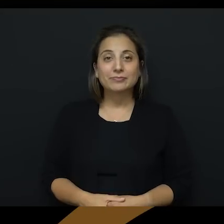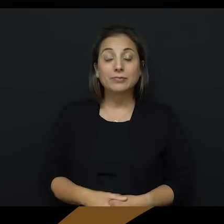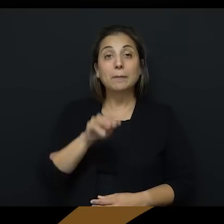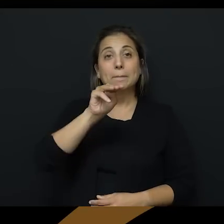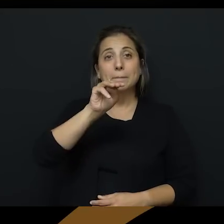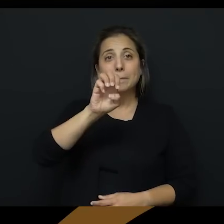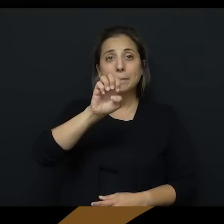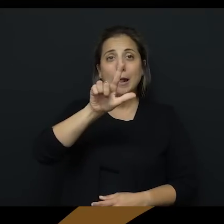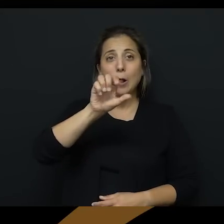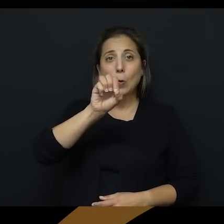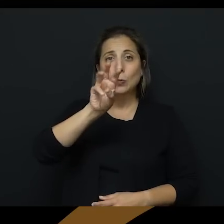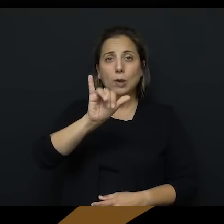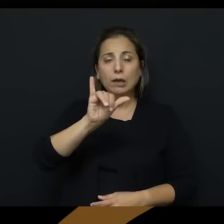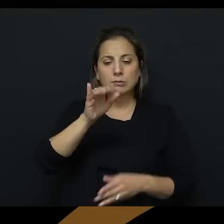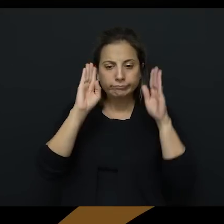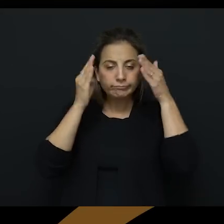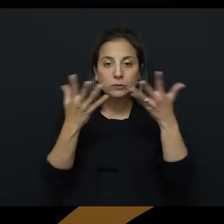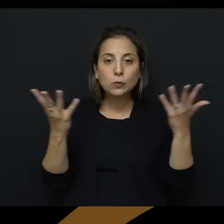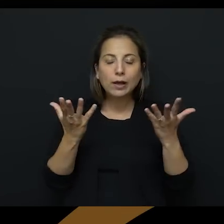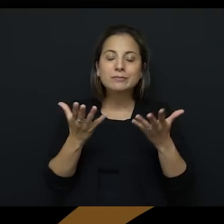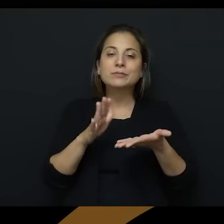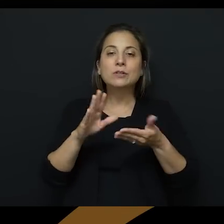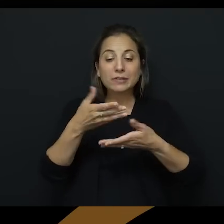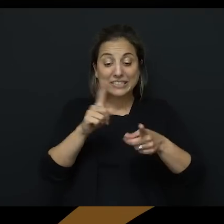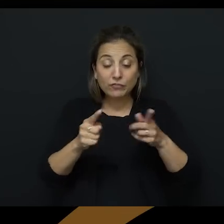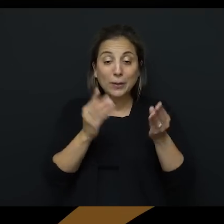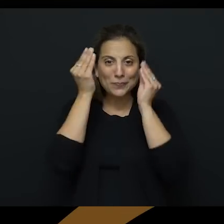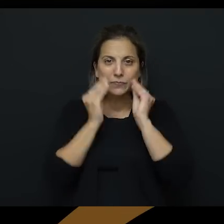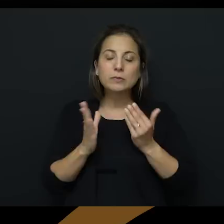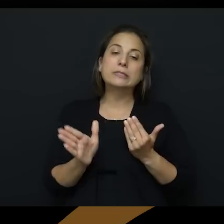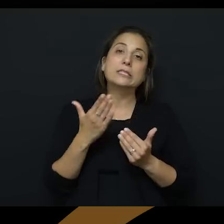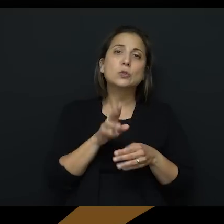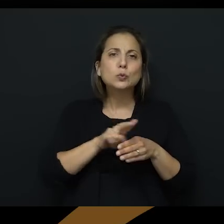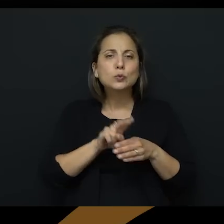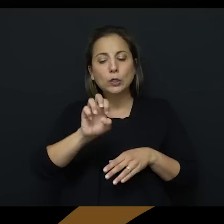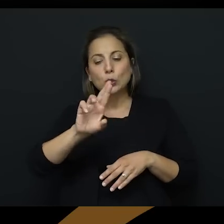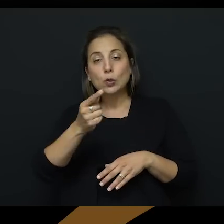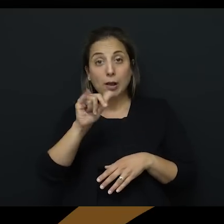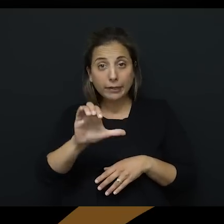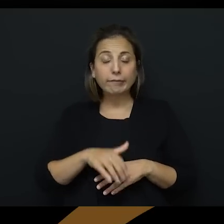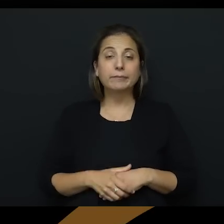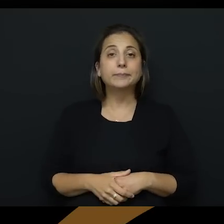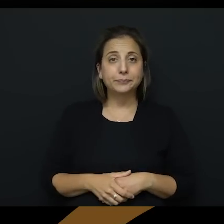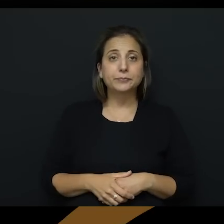At Meloway, we focus on making our products user friendly and ergonomic. The beauty industry must work harder to reflect